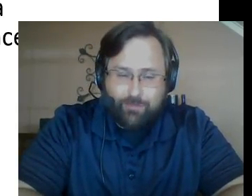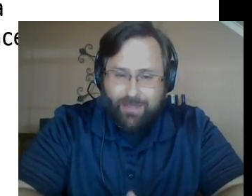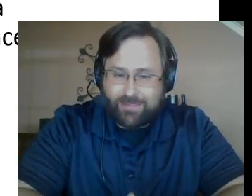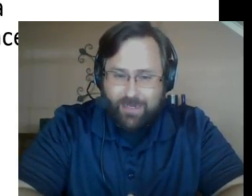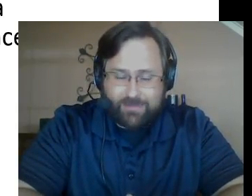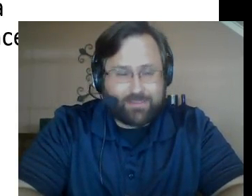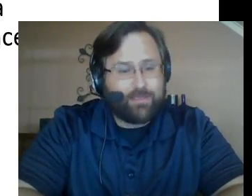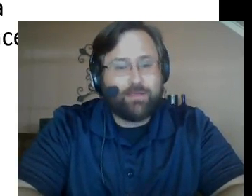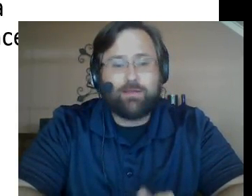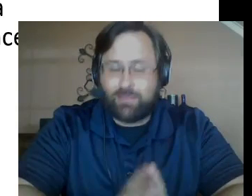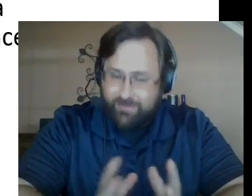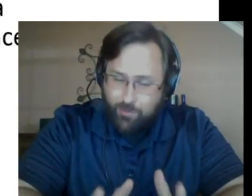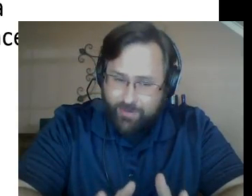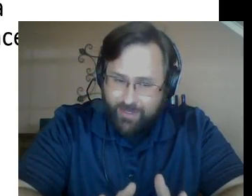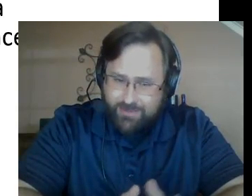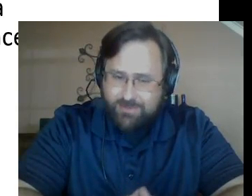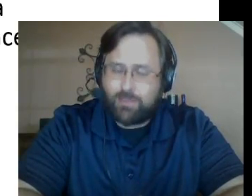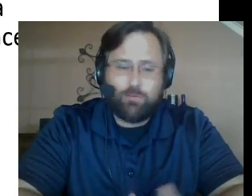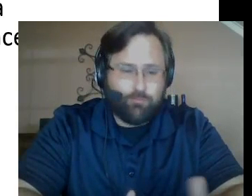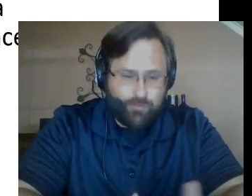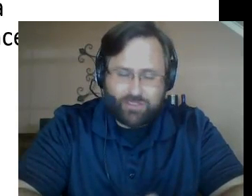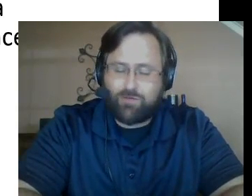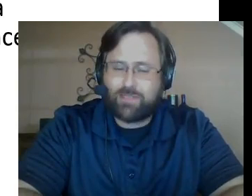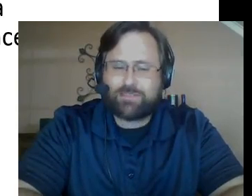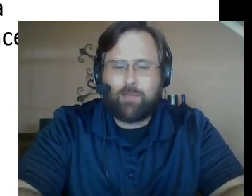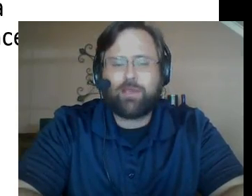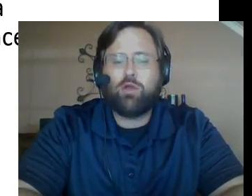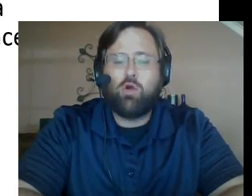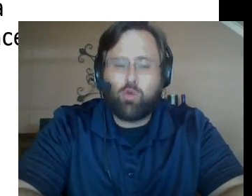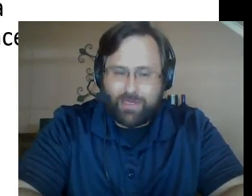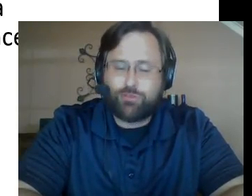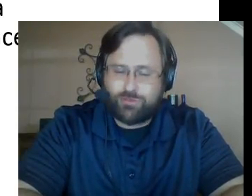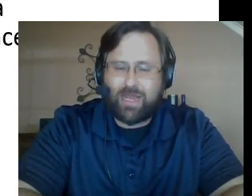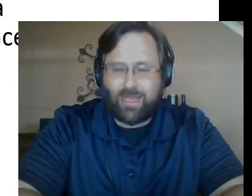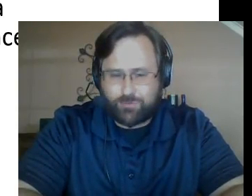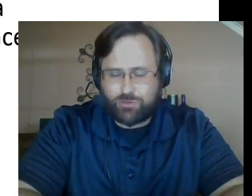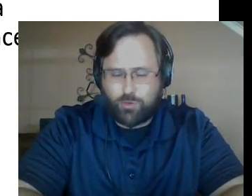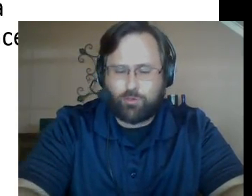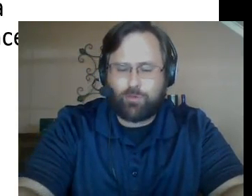embedded sentence leave it where it is move it to the front of the topic or introduce it as a rhetorical question